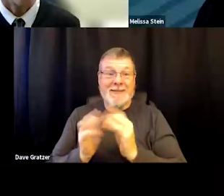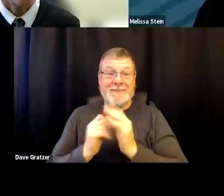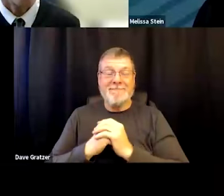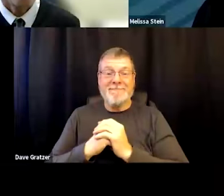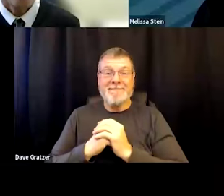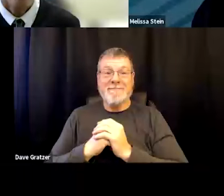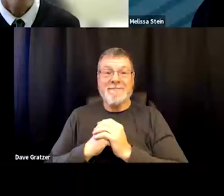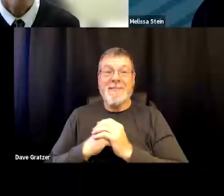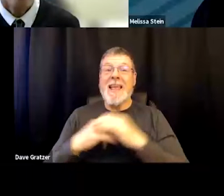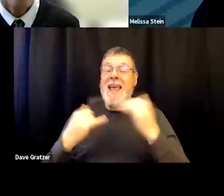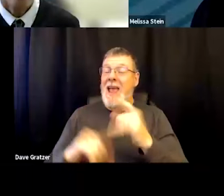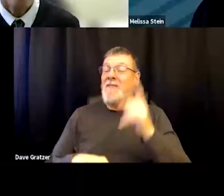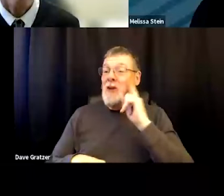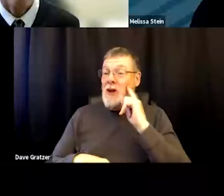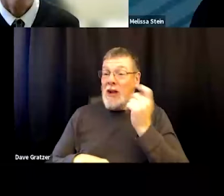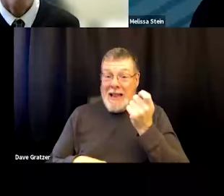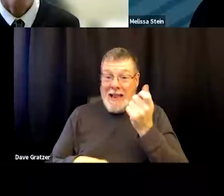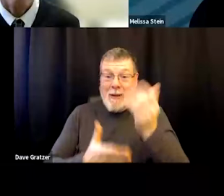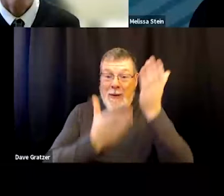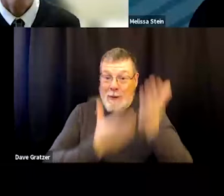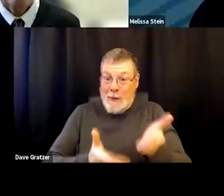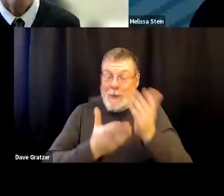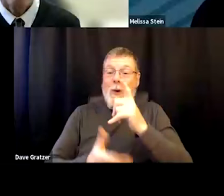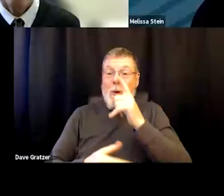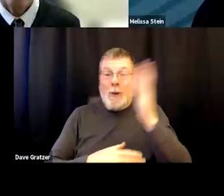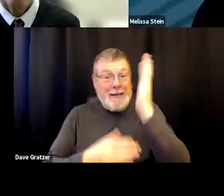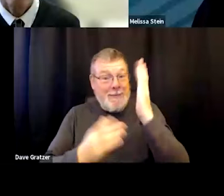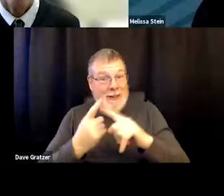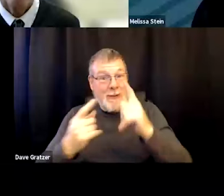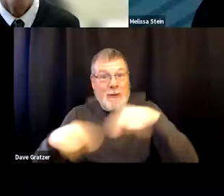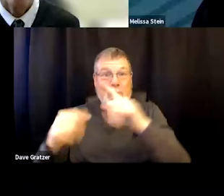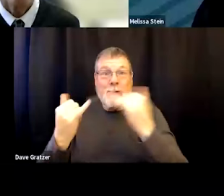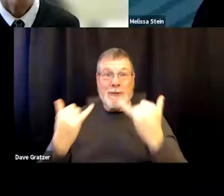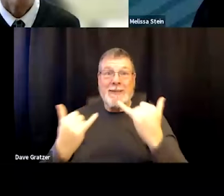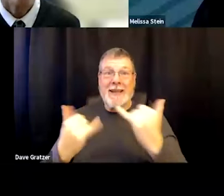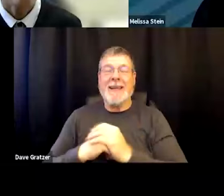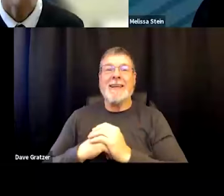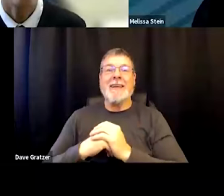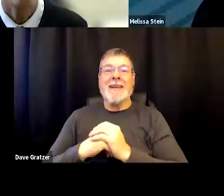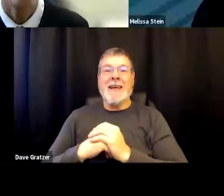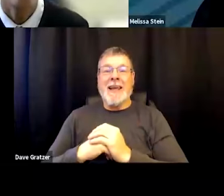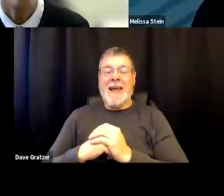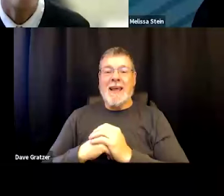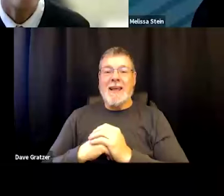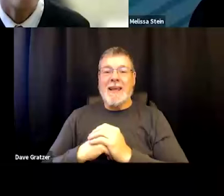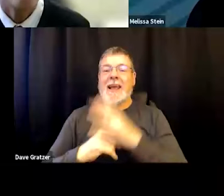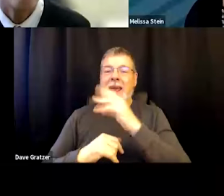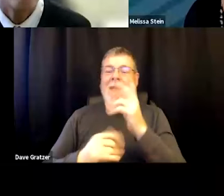So now you've heard a little bit about who is gonna be speaking to you today during our presentation and let's just take a moment